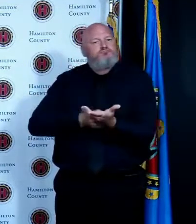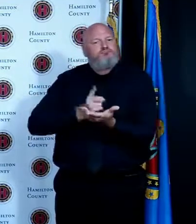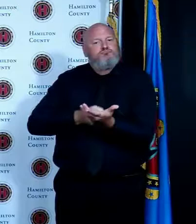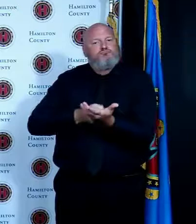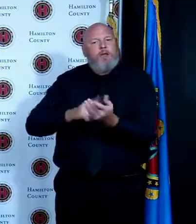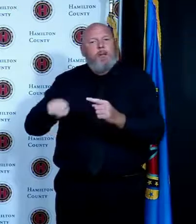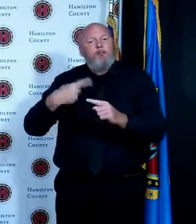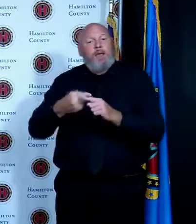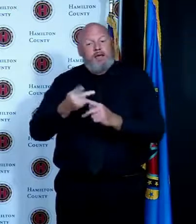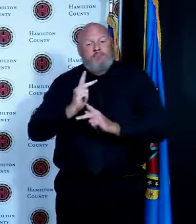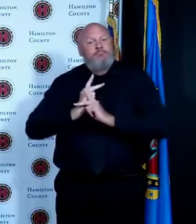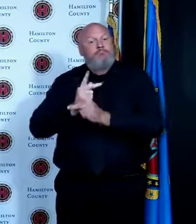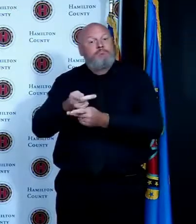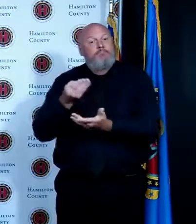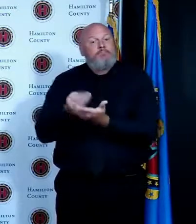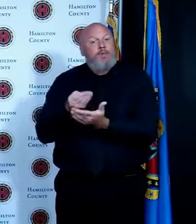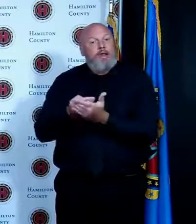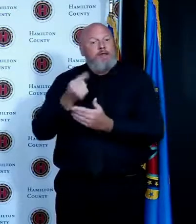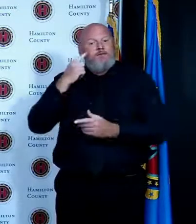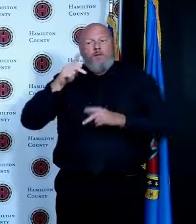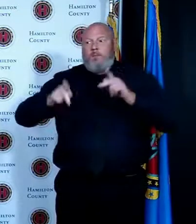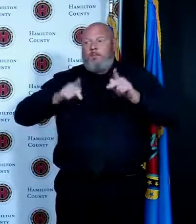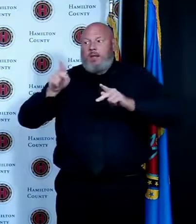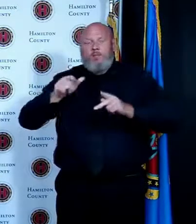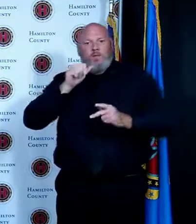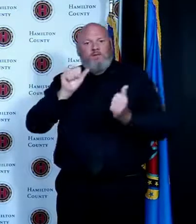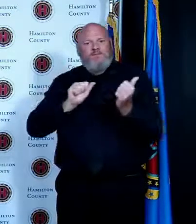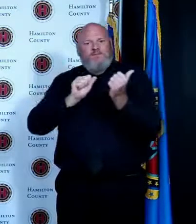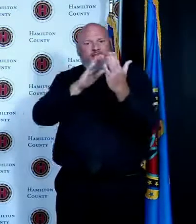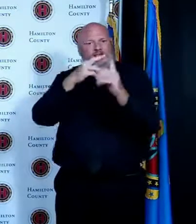and landlords trying to make sure that if folks can stay